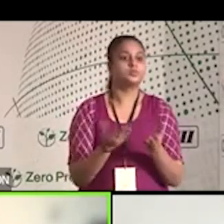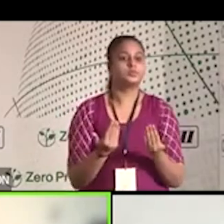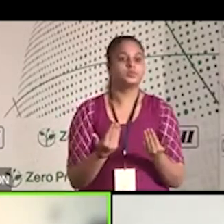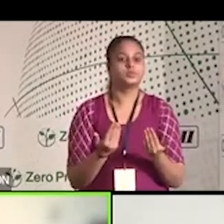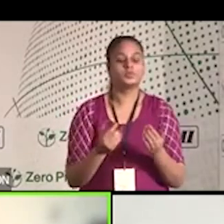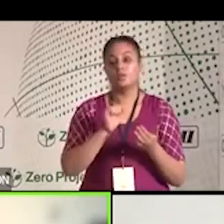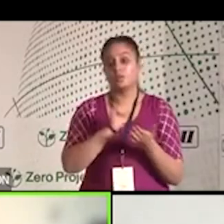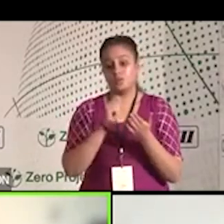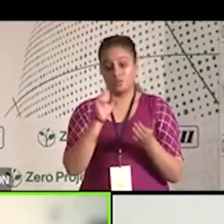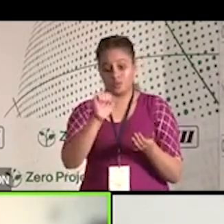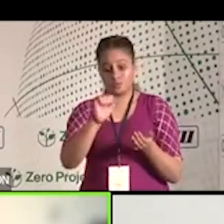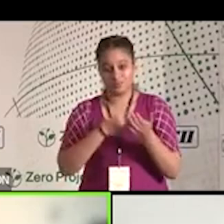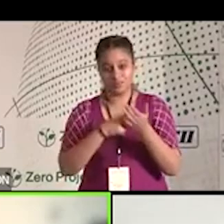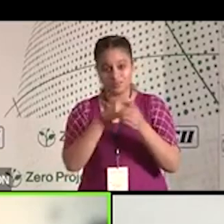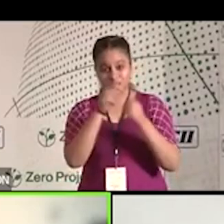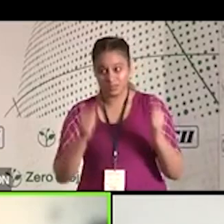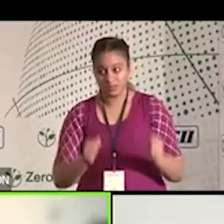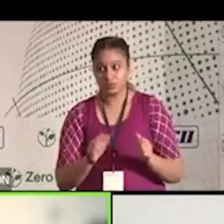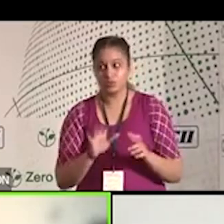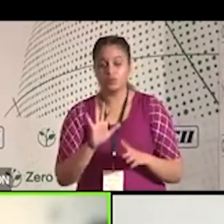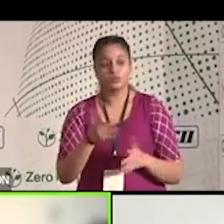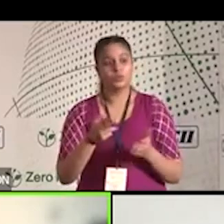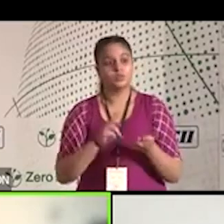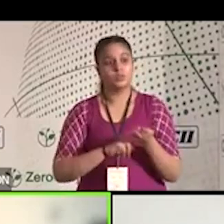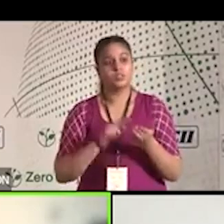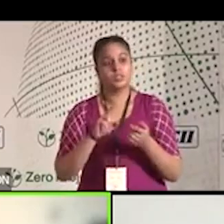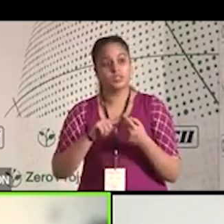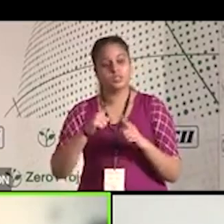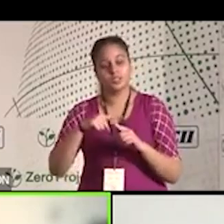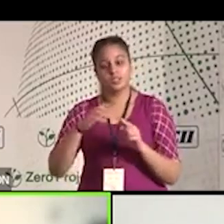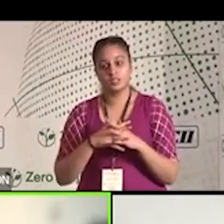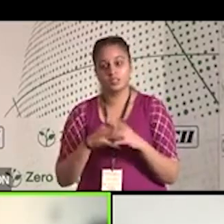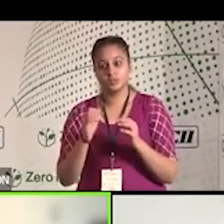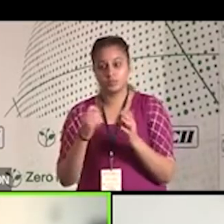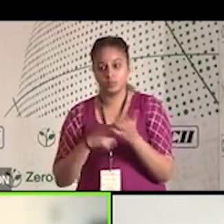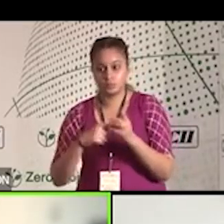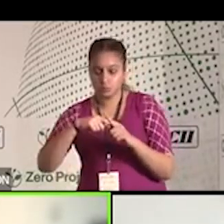that we have already on the network, we actually connect to the candidate pool